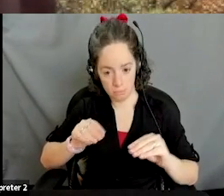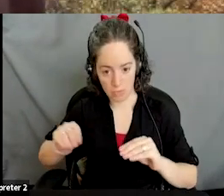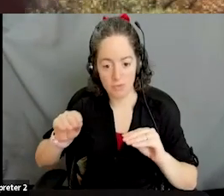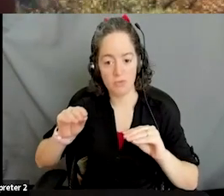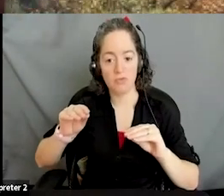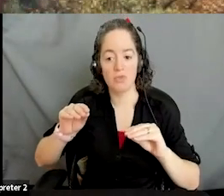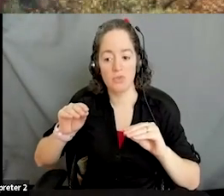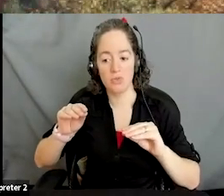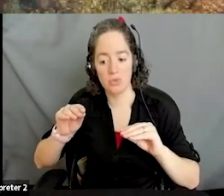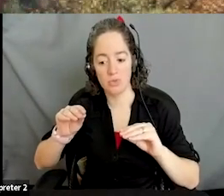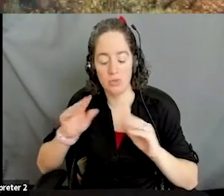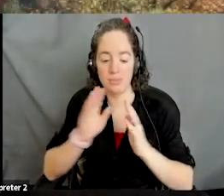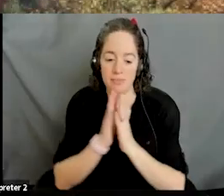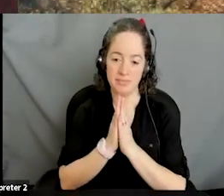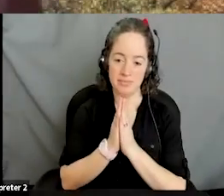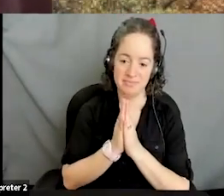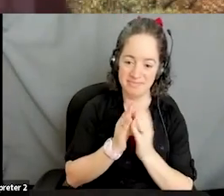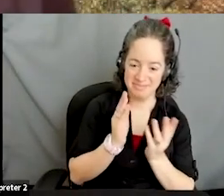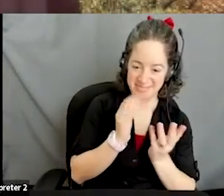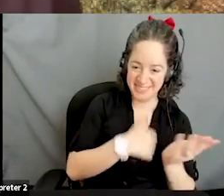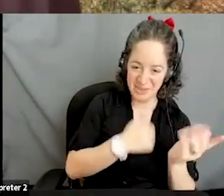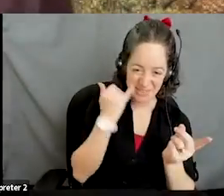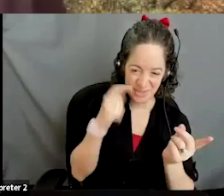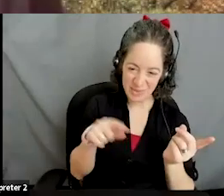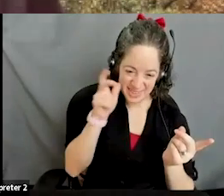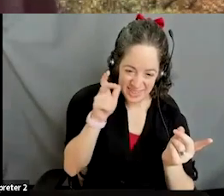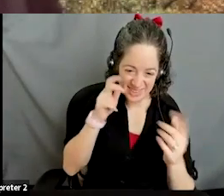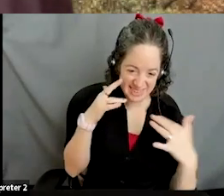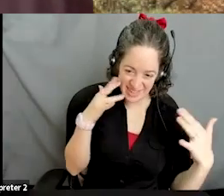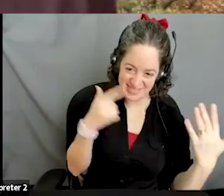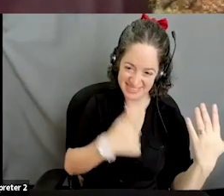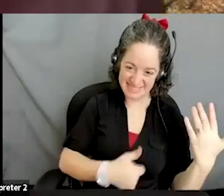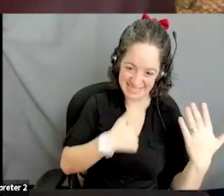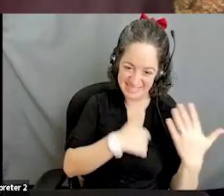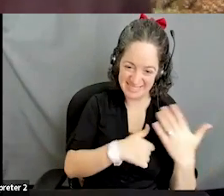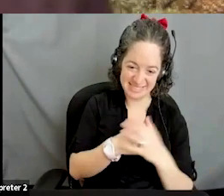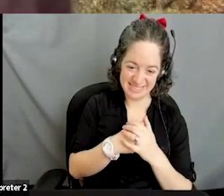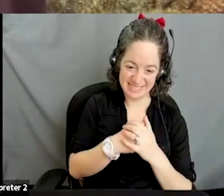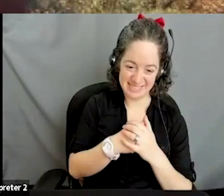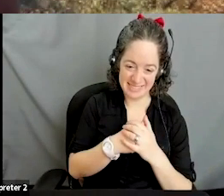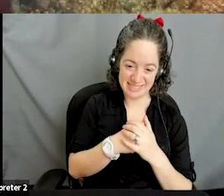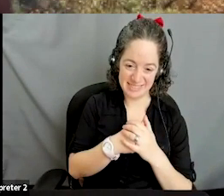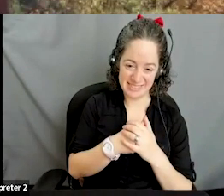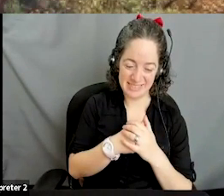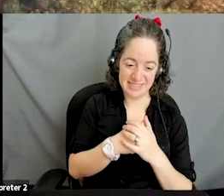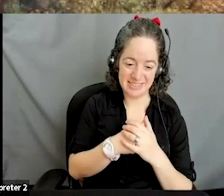if there's feedback or any other odd sounds on the line, I apologize. I just saw a bit of a comment there.